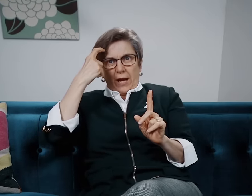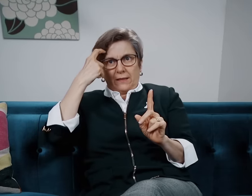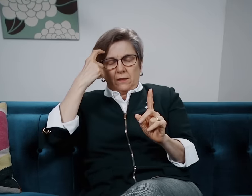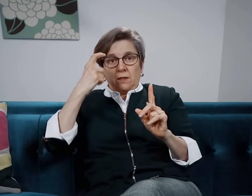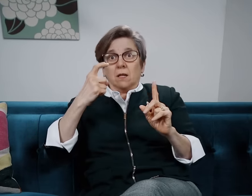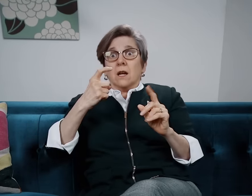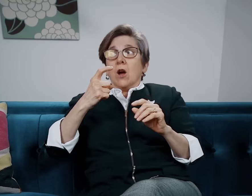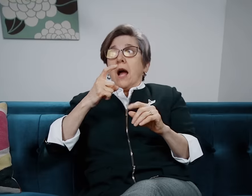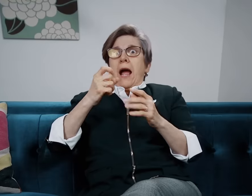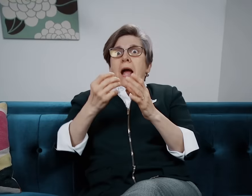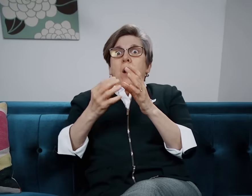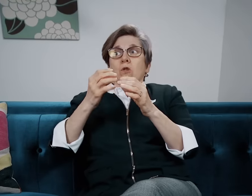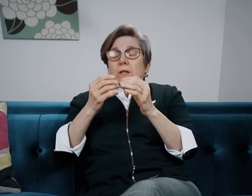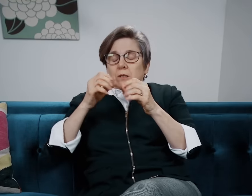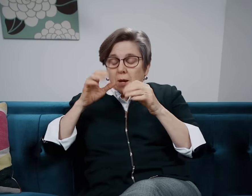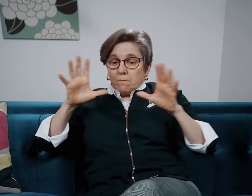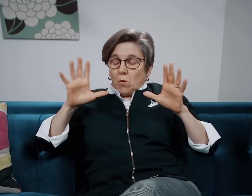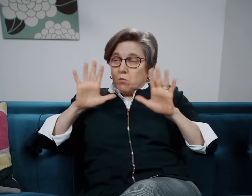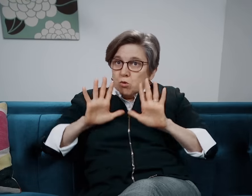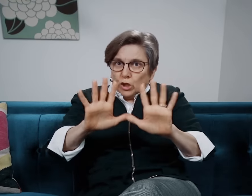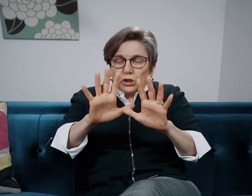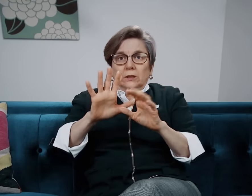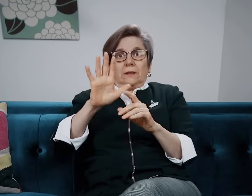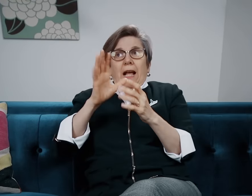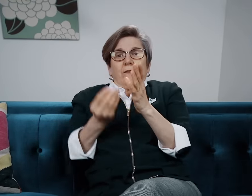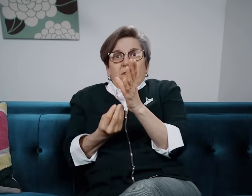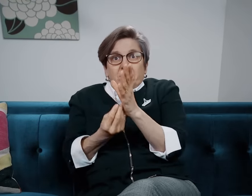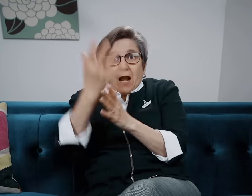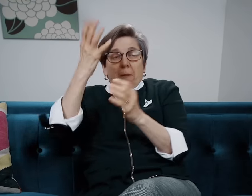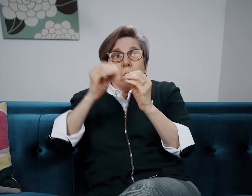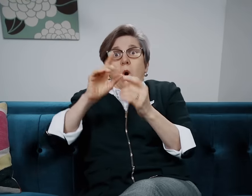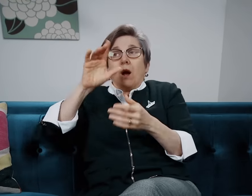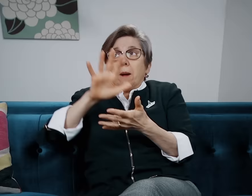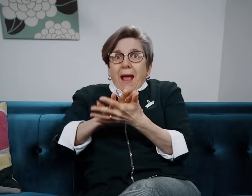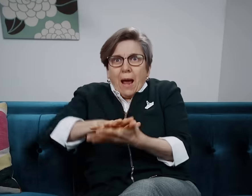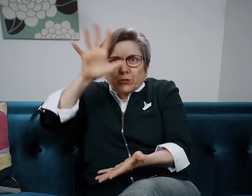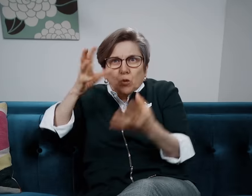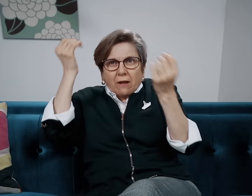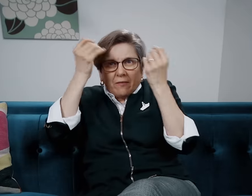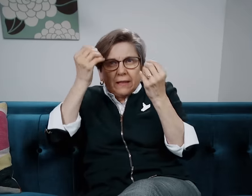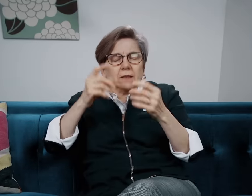Deaf and hearing, will impact their brain in such a way that it will allow for further development of abstract thinking.